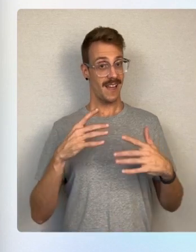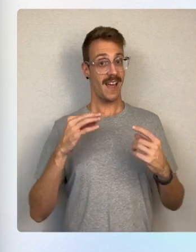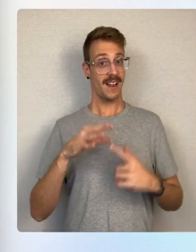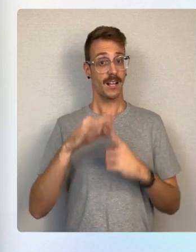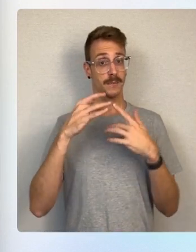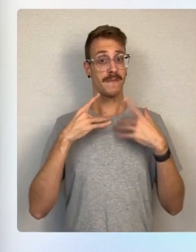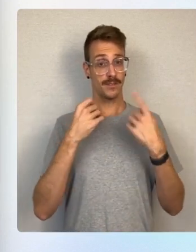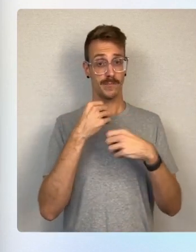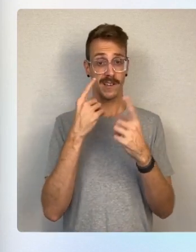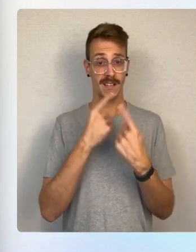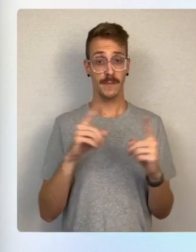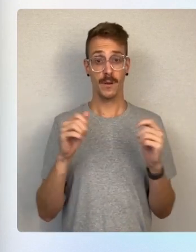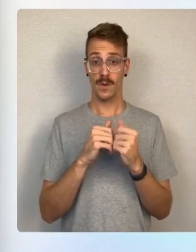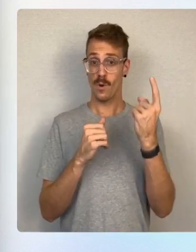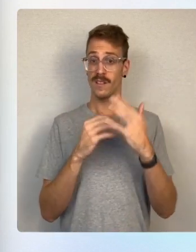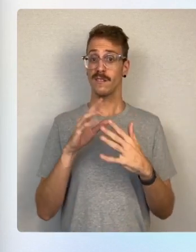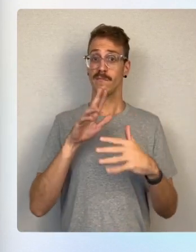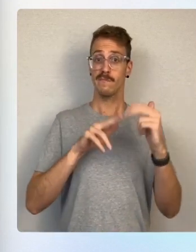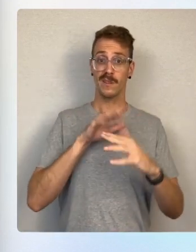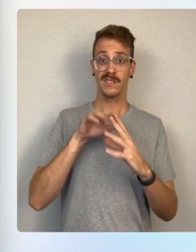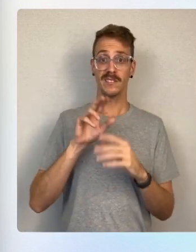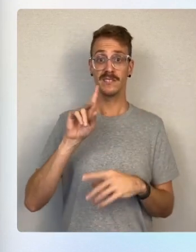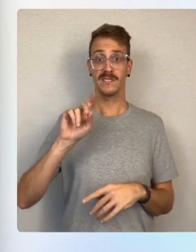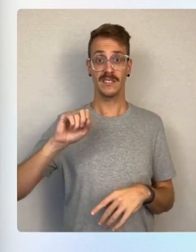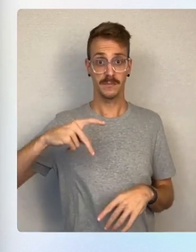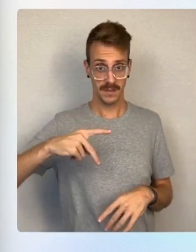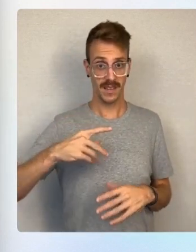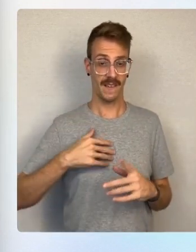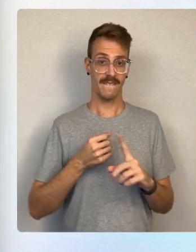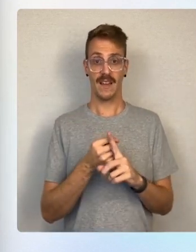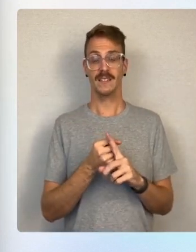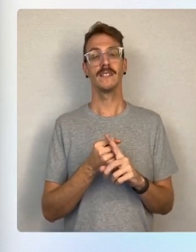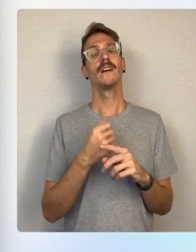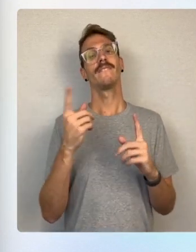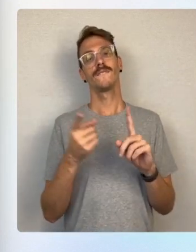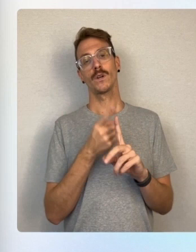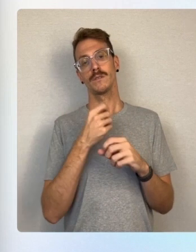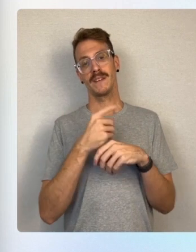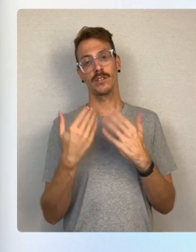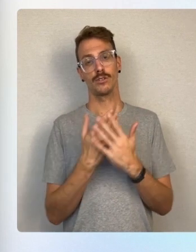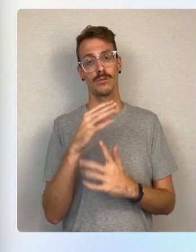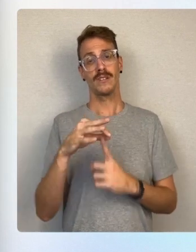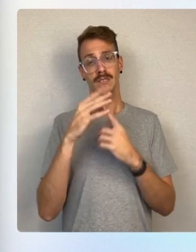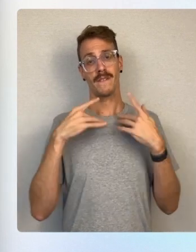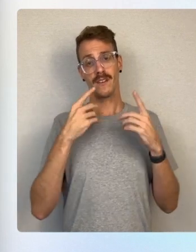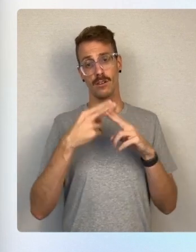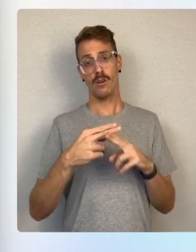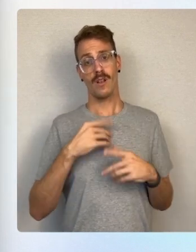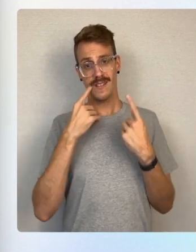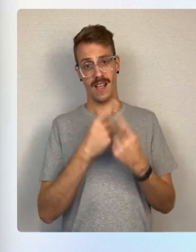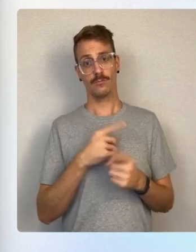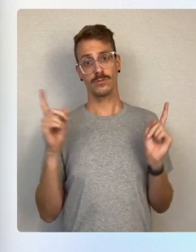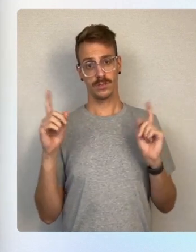Let's add a custom event to make announcements with one of the built-in DSP effects. First, create a new custom event called Announce.